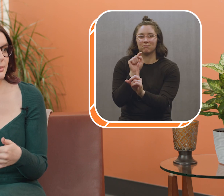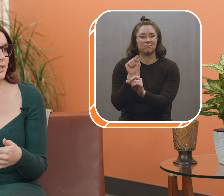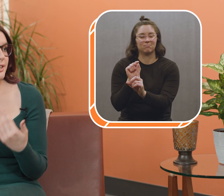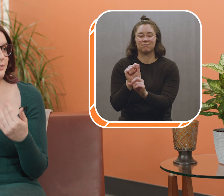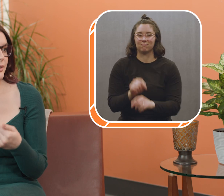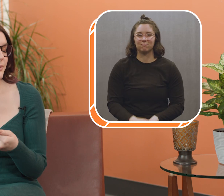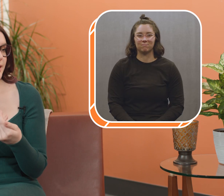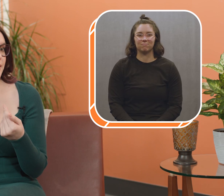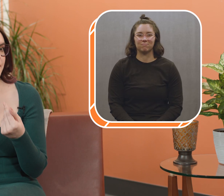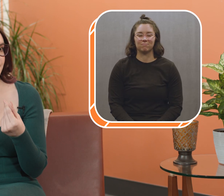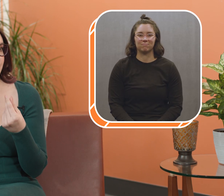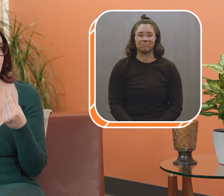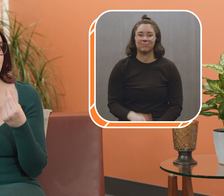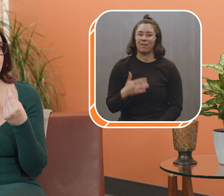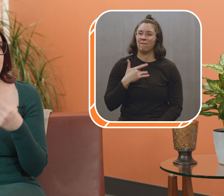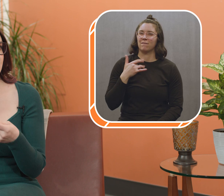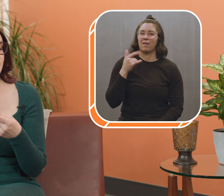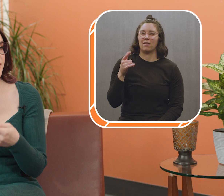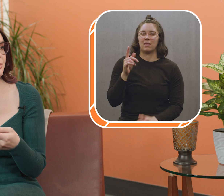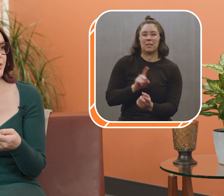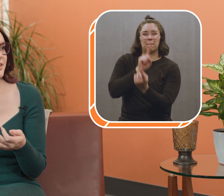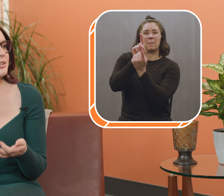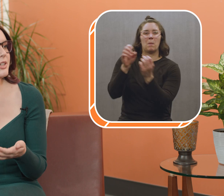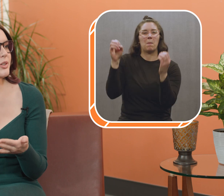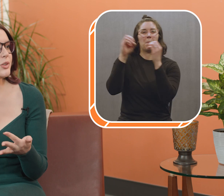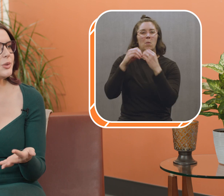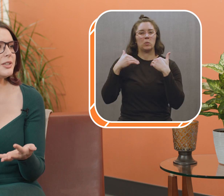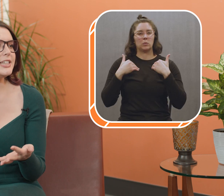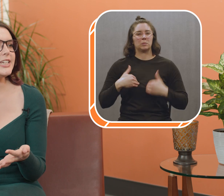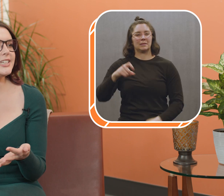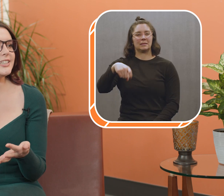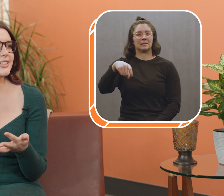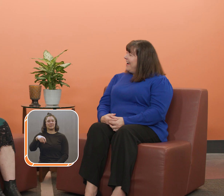because I felt like it was meeting a much more fundamental human need.